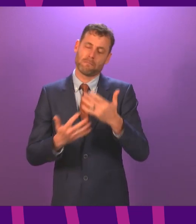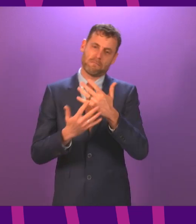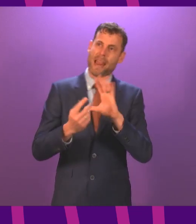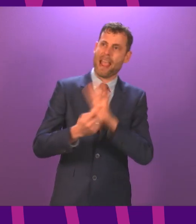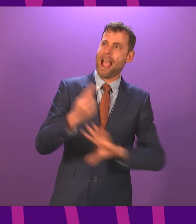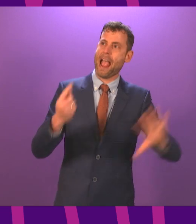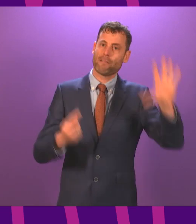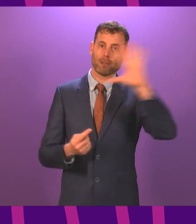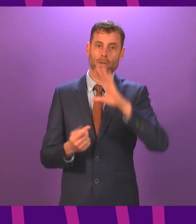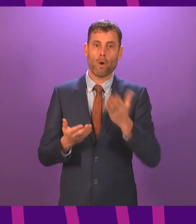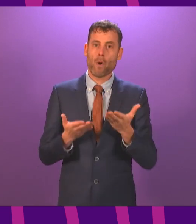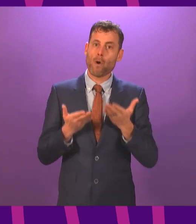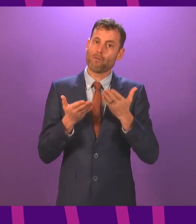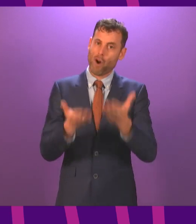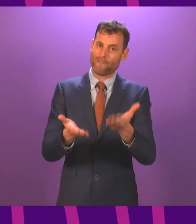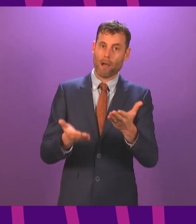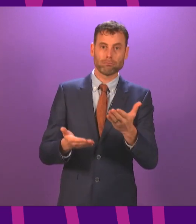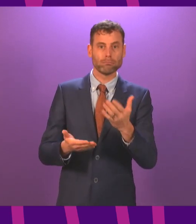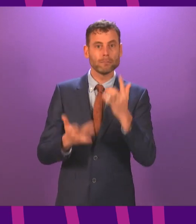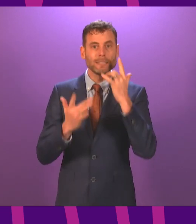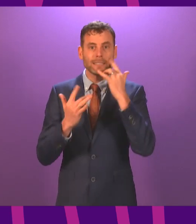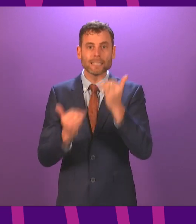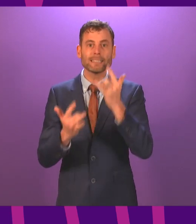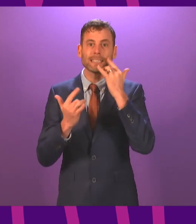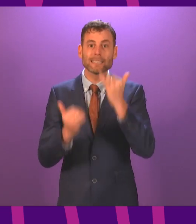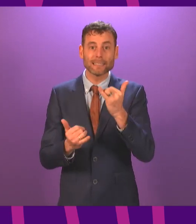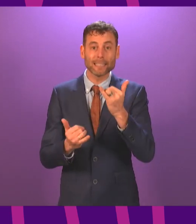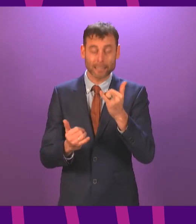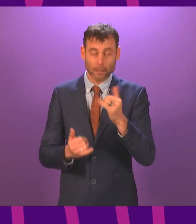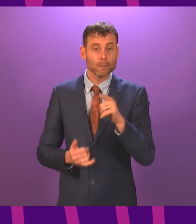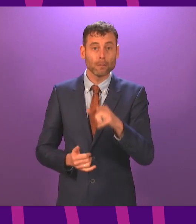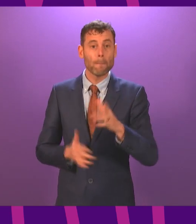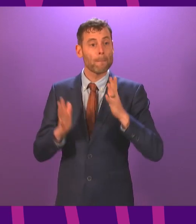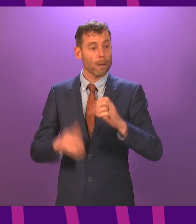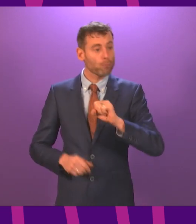communities across the country where there has been high prevalence of the virus. For